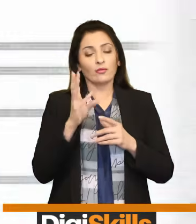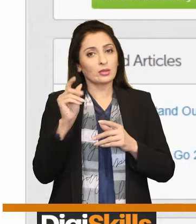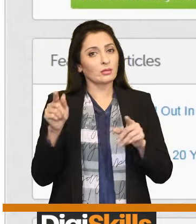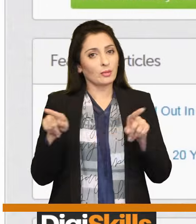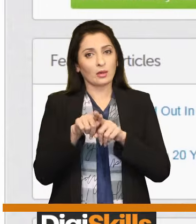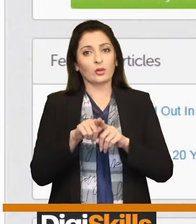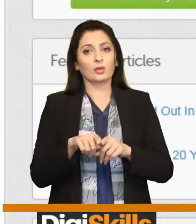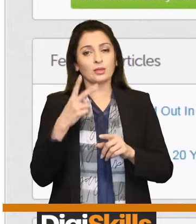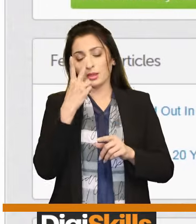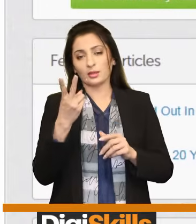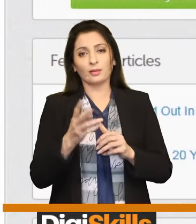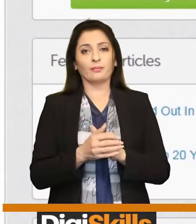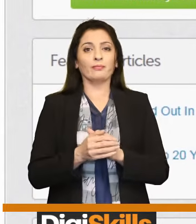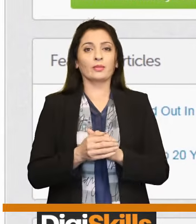Let’s take a look. Ladies and gentlemen,